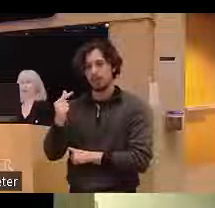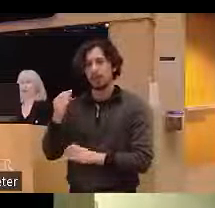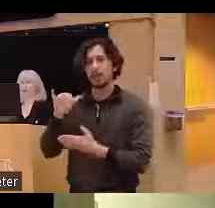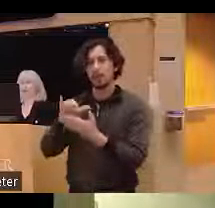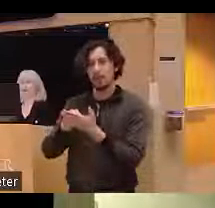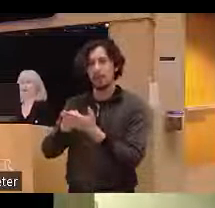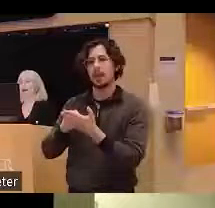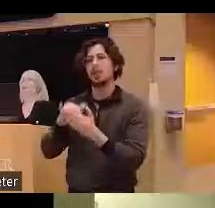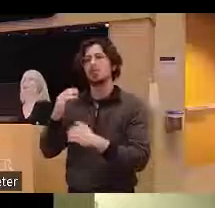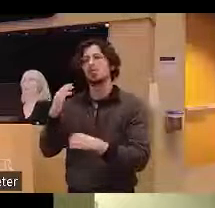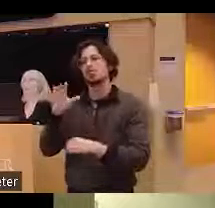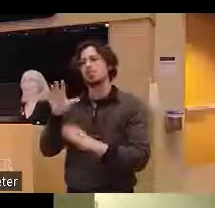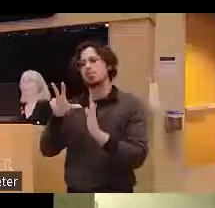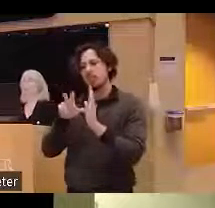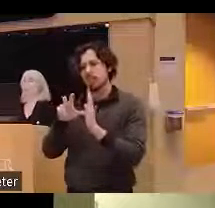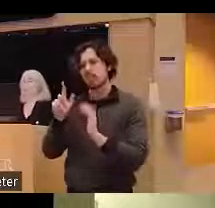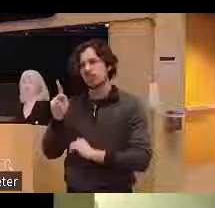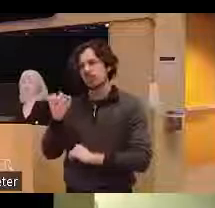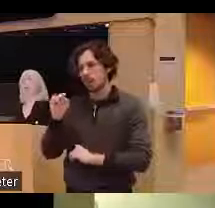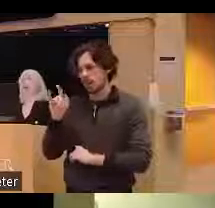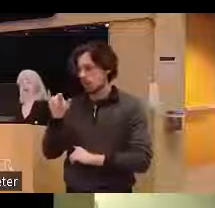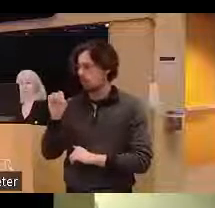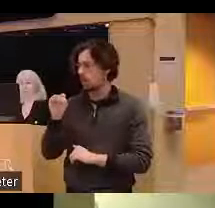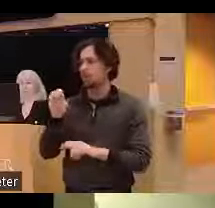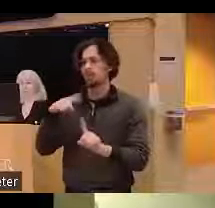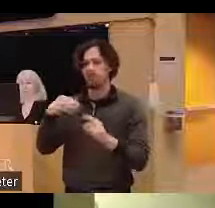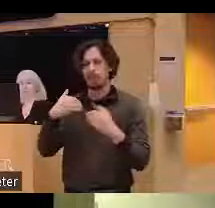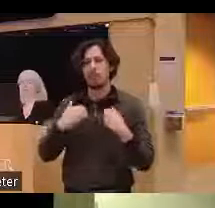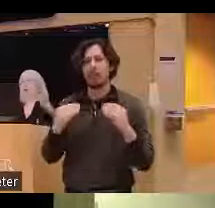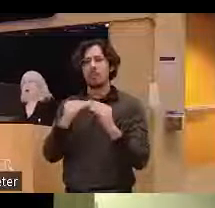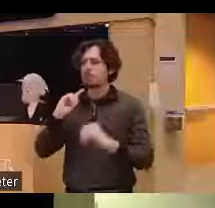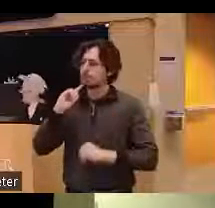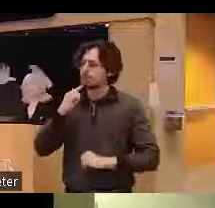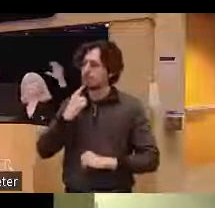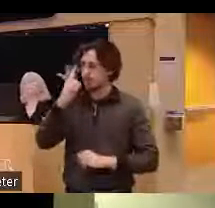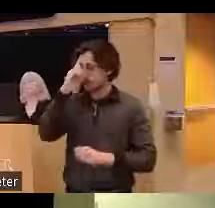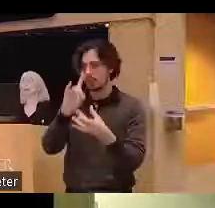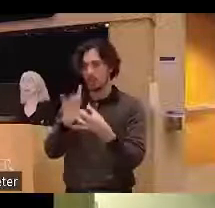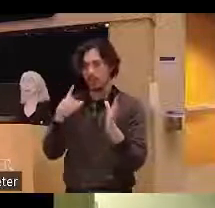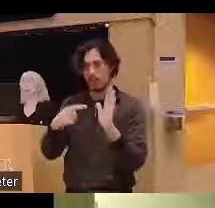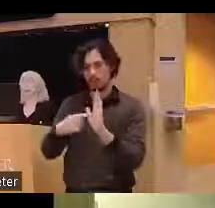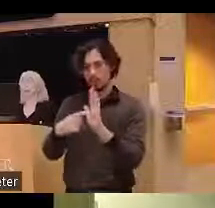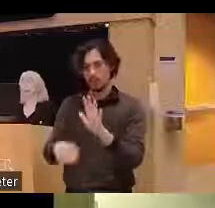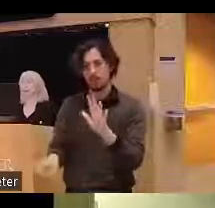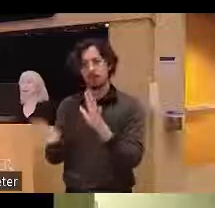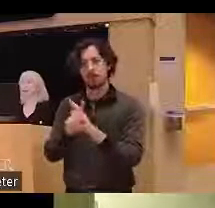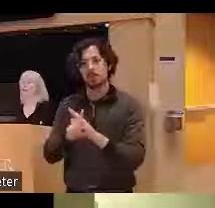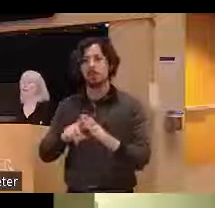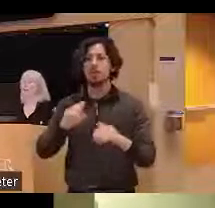kyes had much much more severe psychotic symptoms so all under the umbrella of schizophrenia but